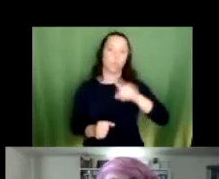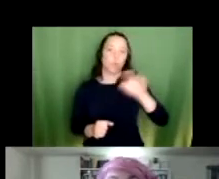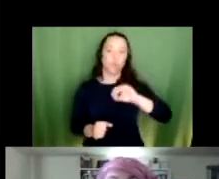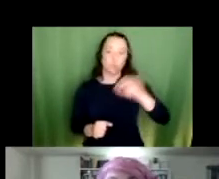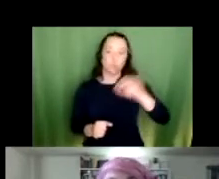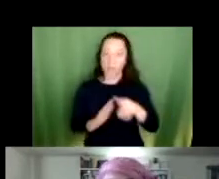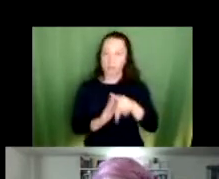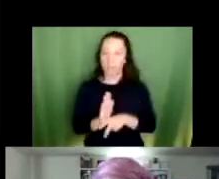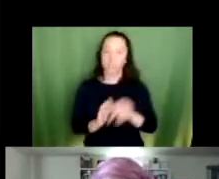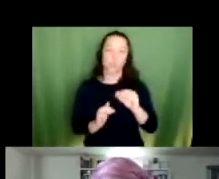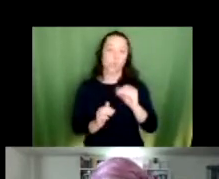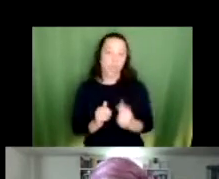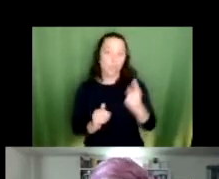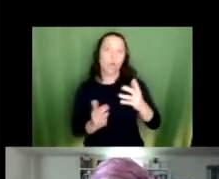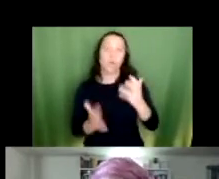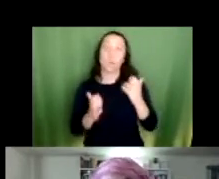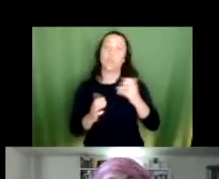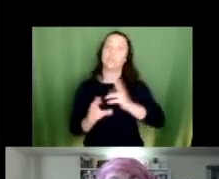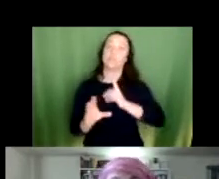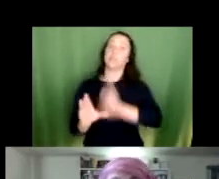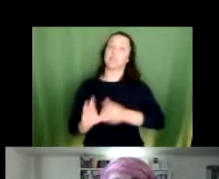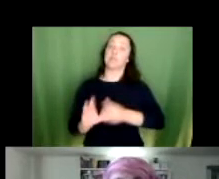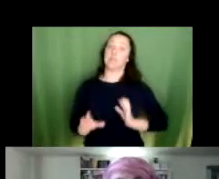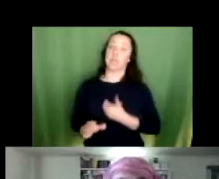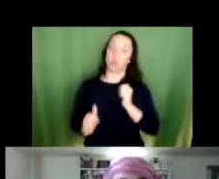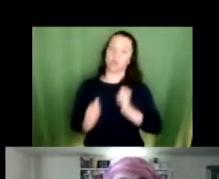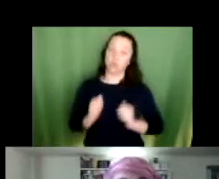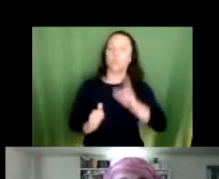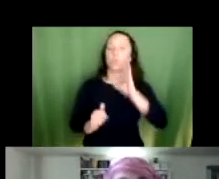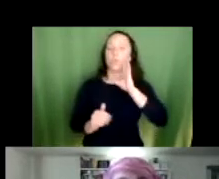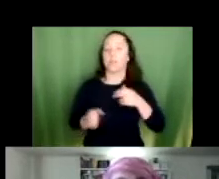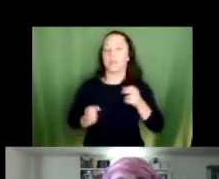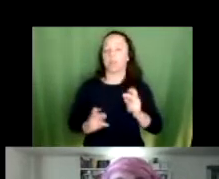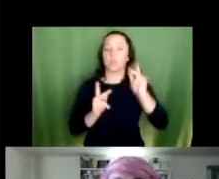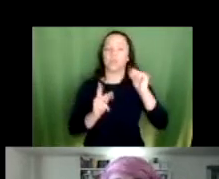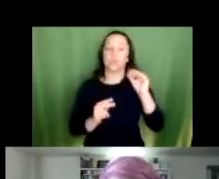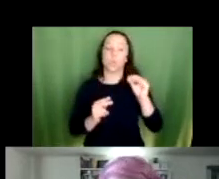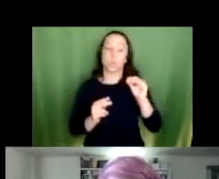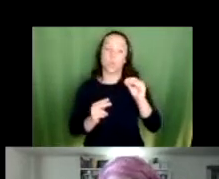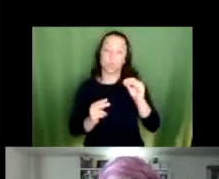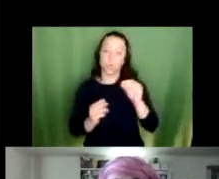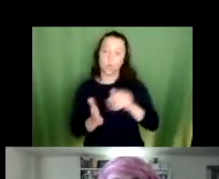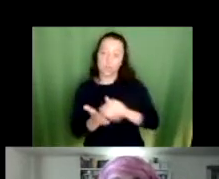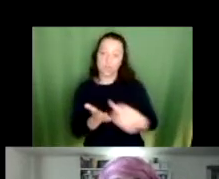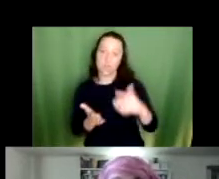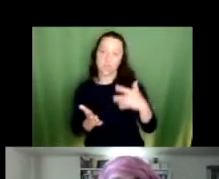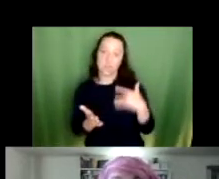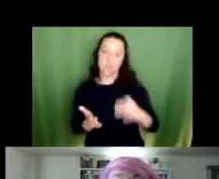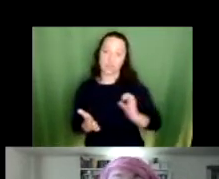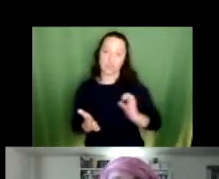an opportunity to be in our shows. This means that our directors are writing parts specifically for